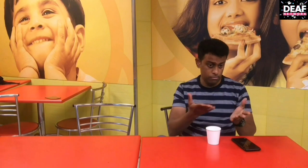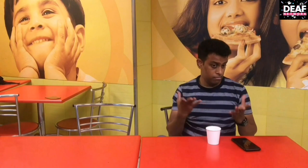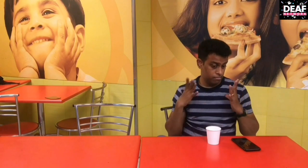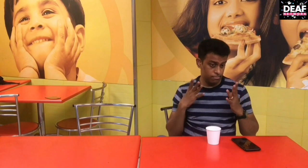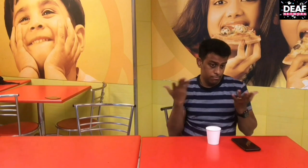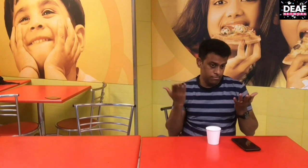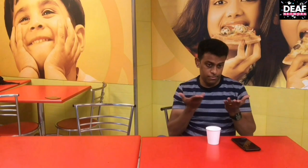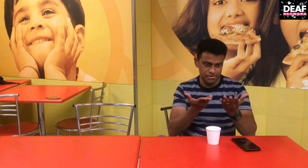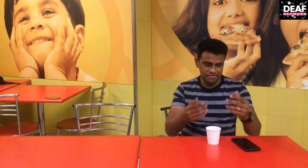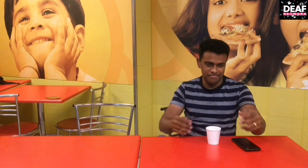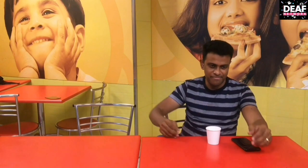Are you agree with me?